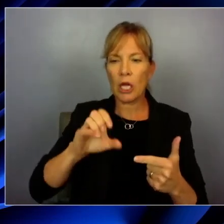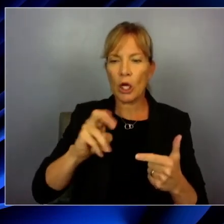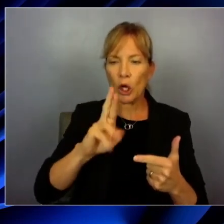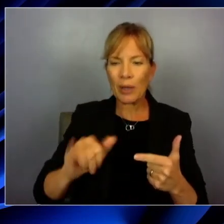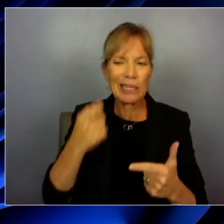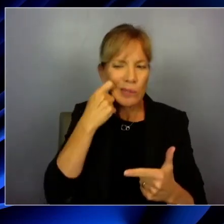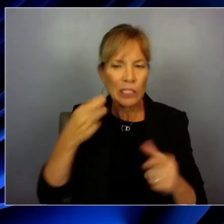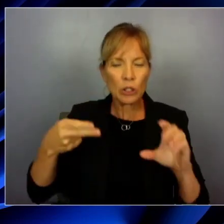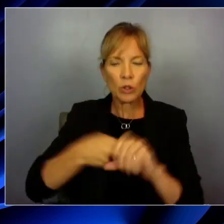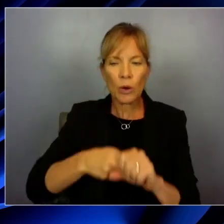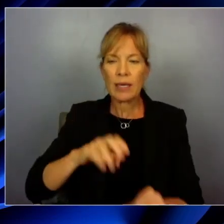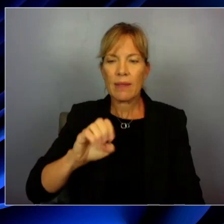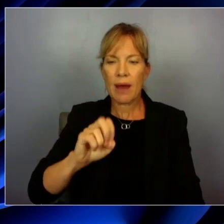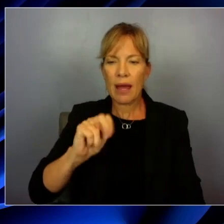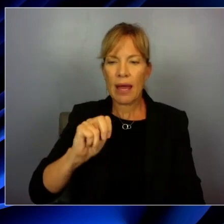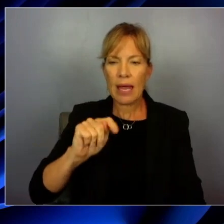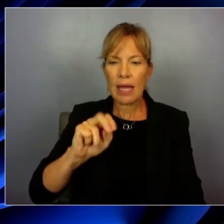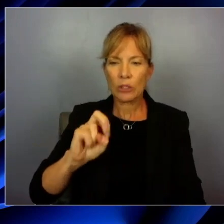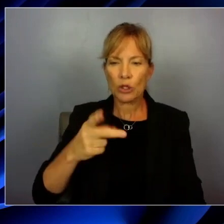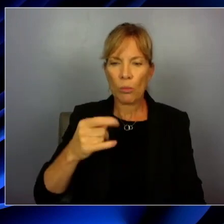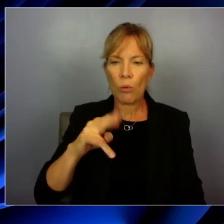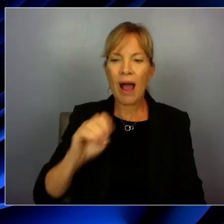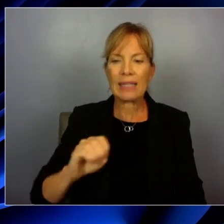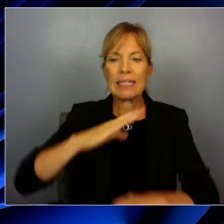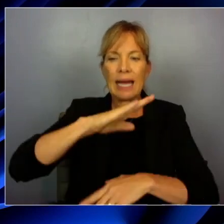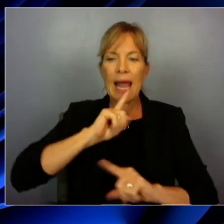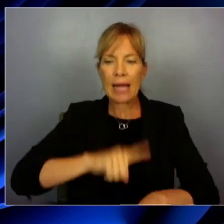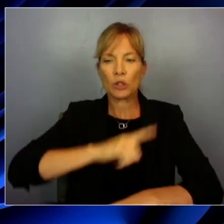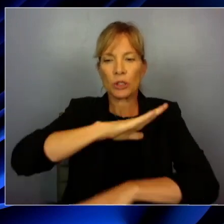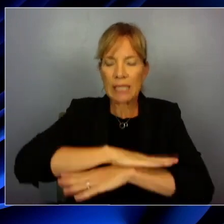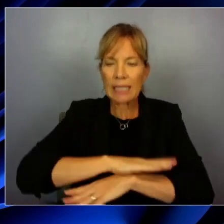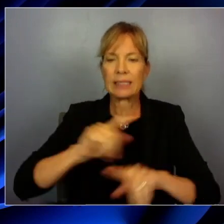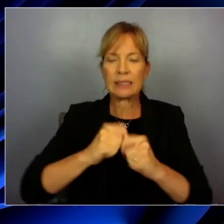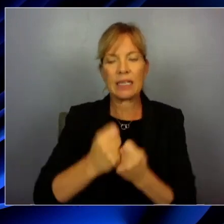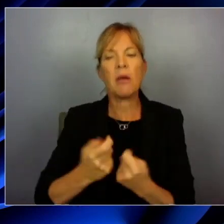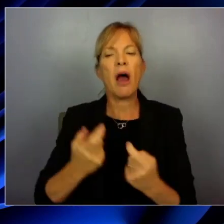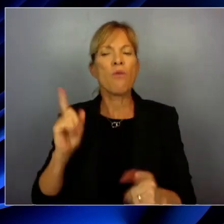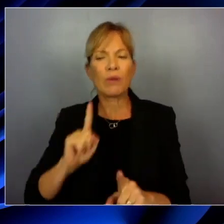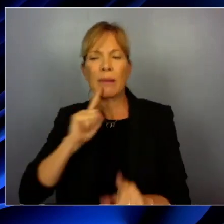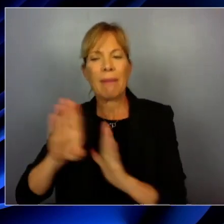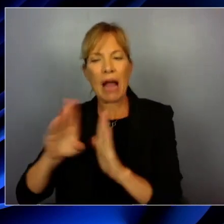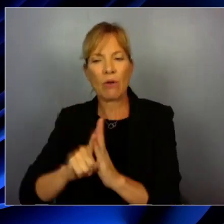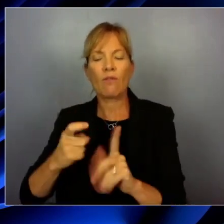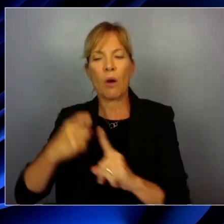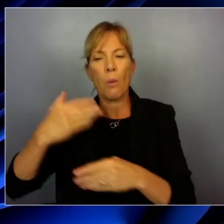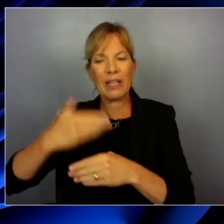Disability Answer Desk team and comes from Windows Engineering. Before I toss over to you guys,